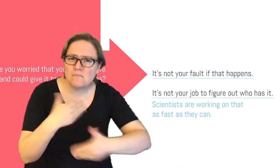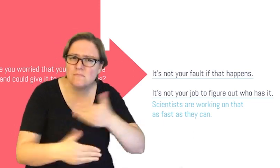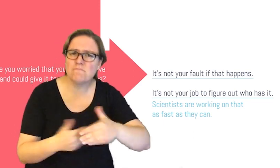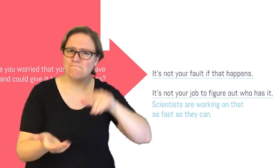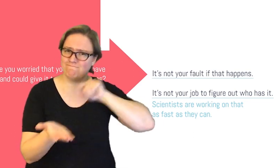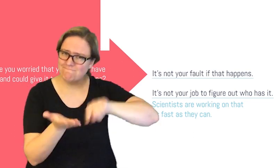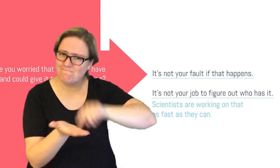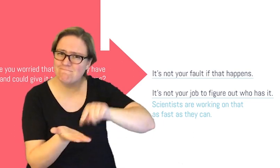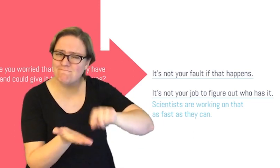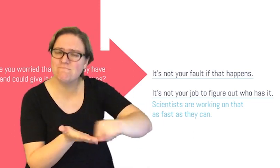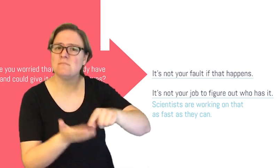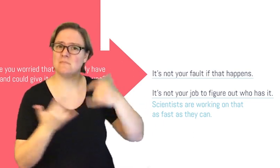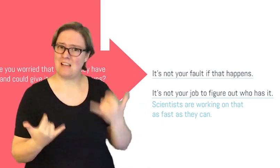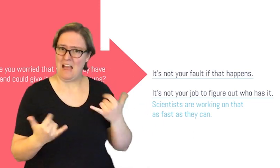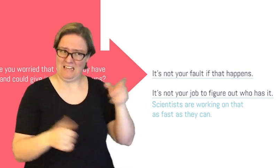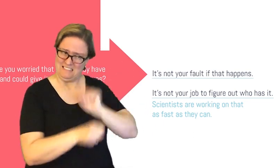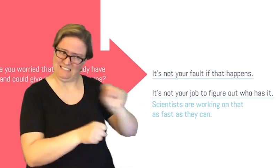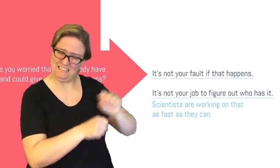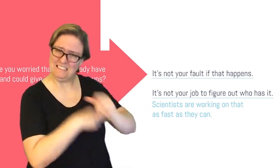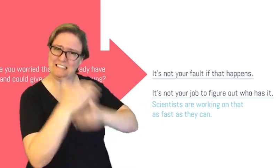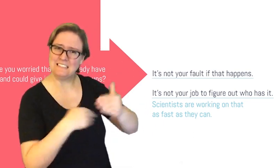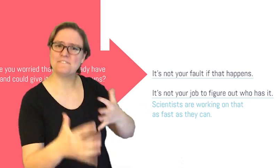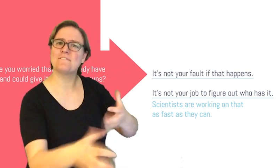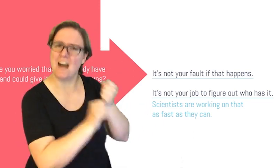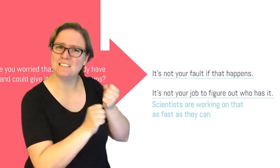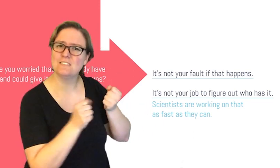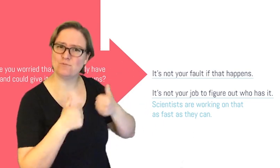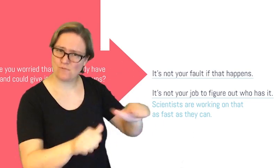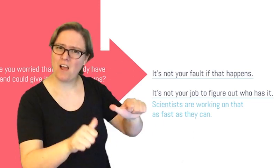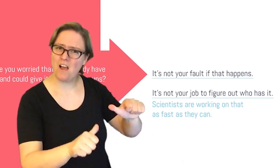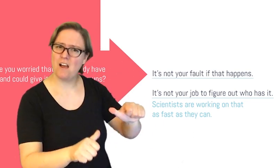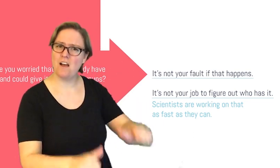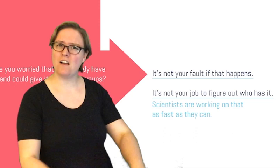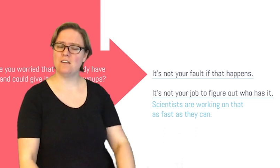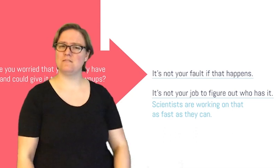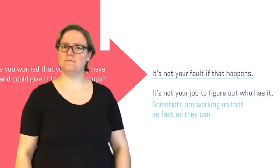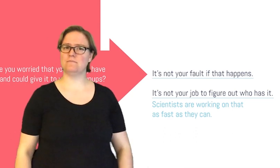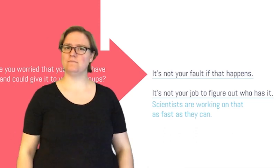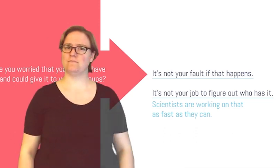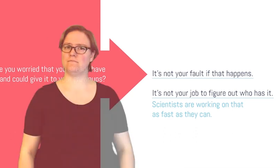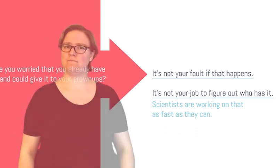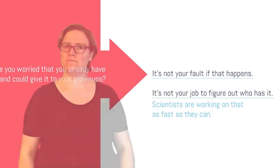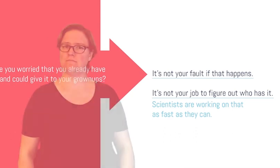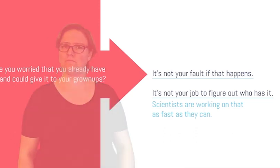Scientists are working on that as fast as they can.